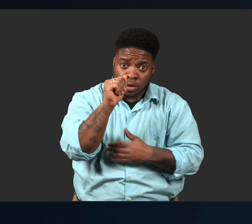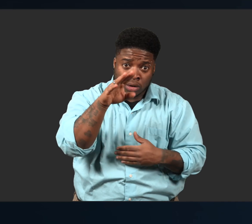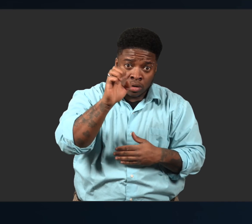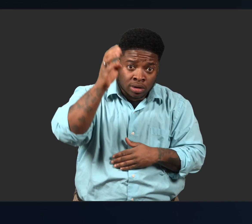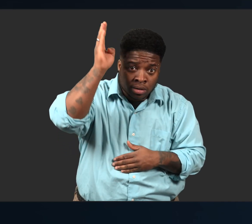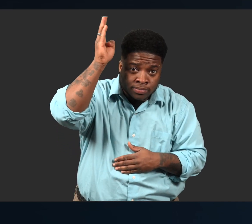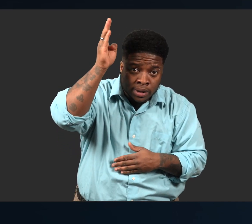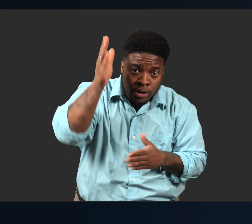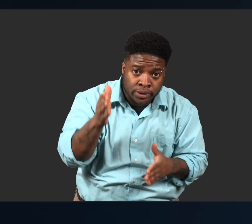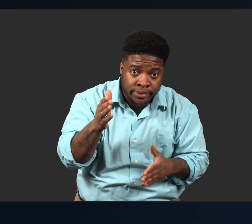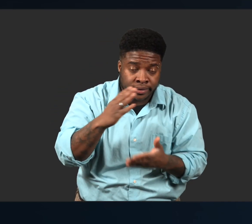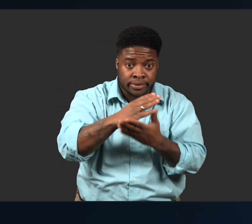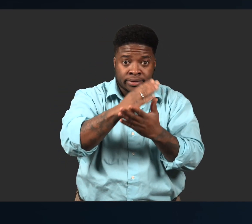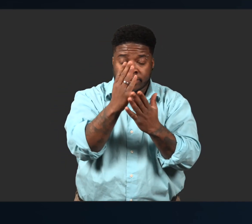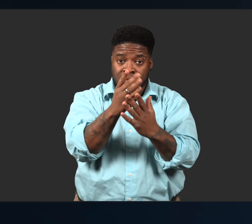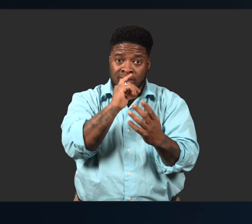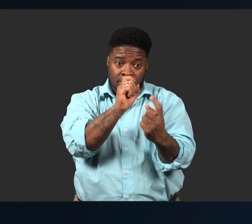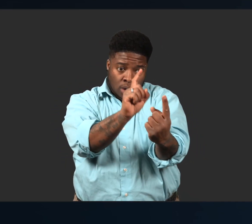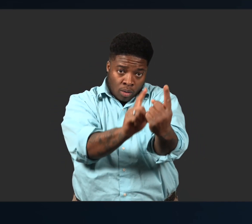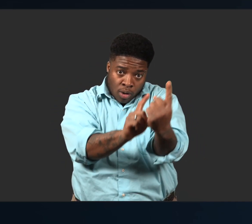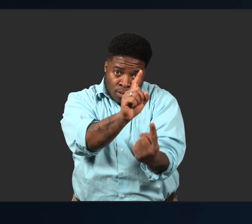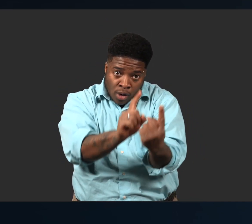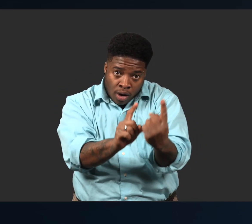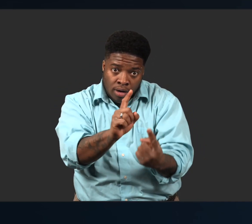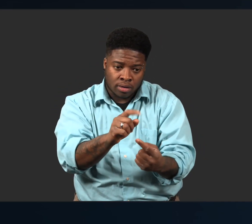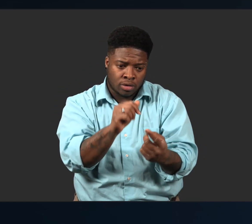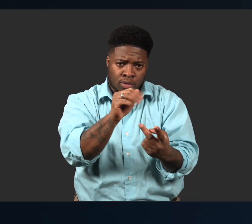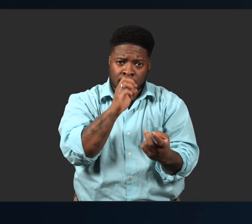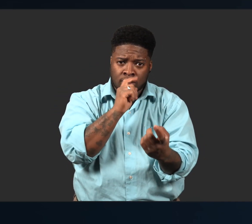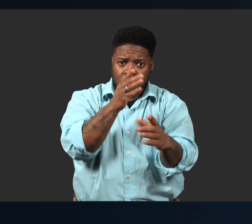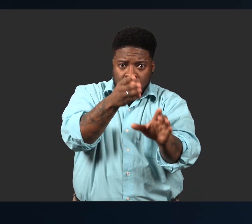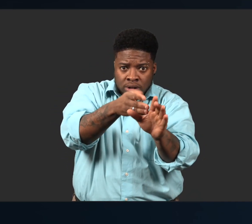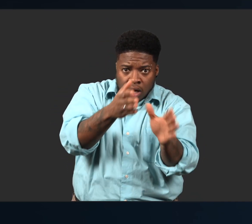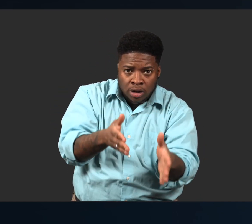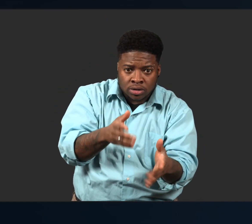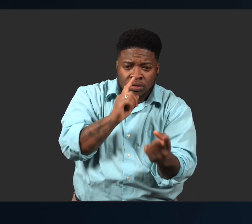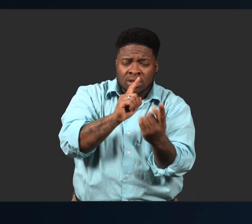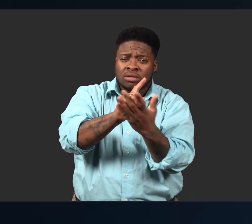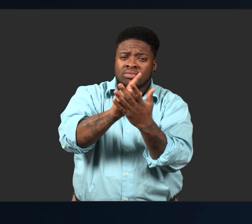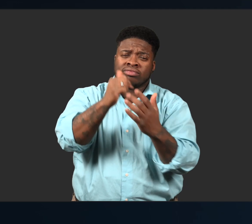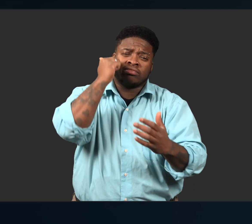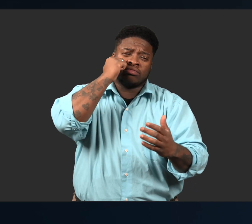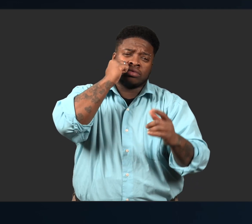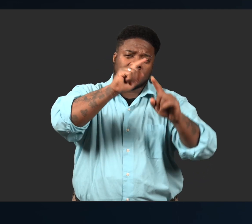There are morning speakers, one-on-one sessions, such as with the psychologist.